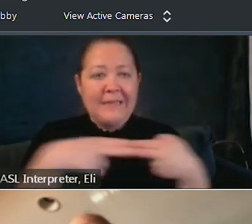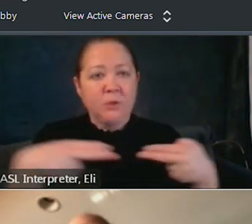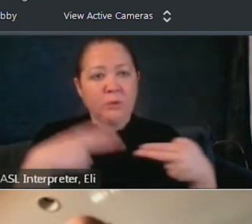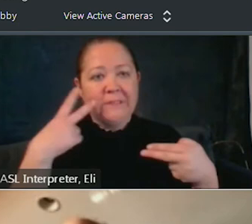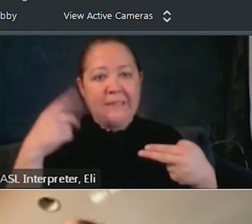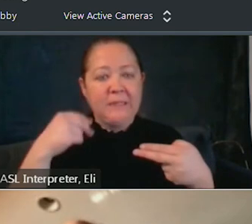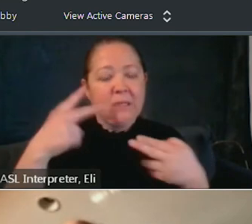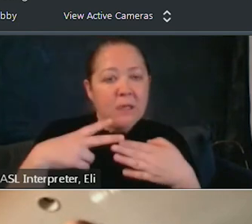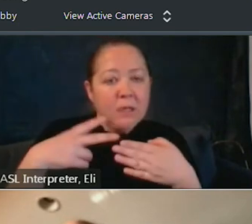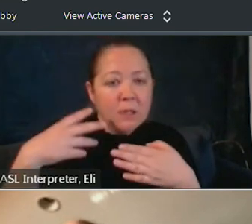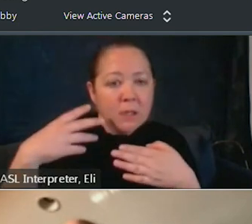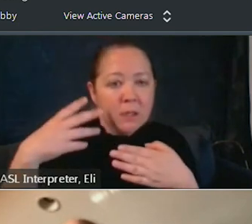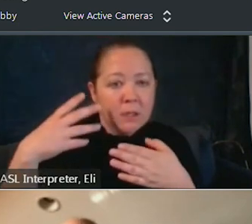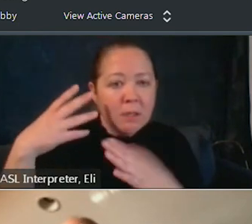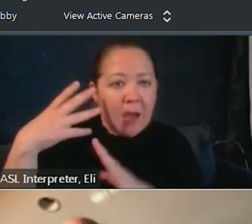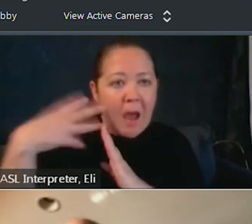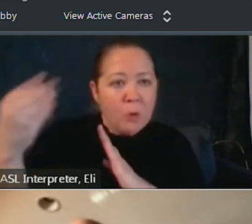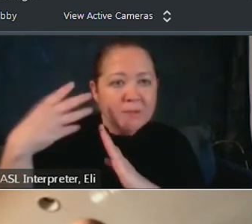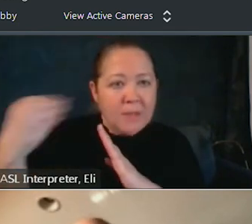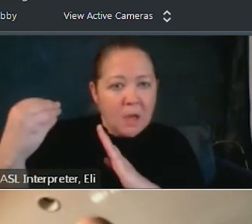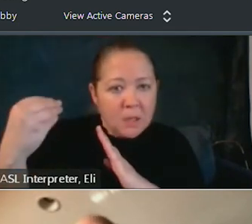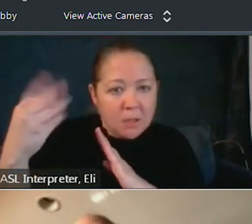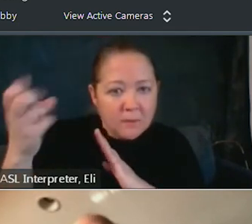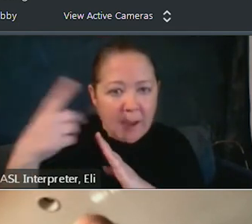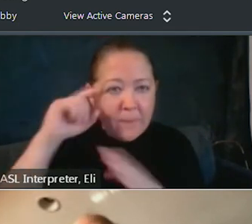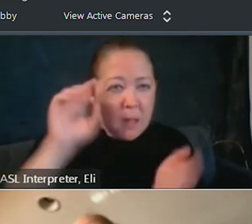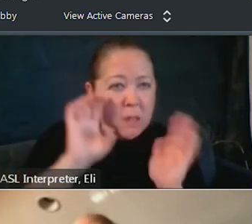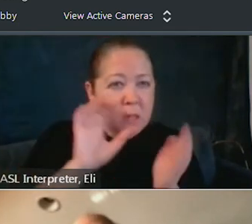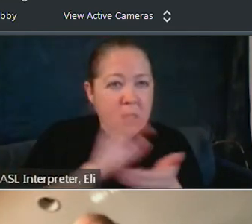I believe from the South in front of the, the North side. And next slide.